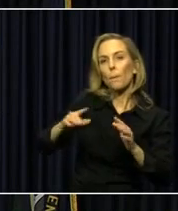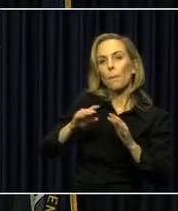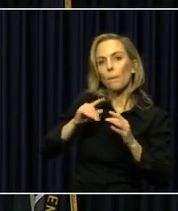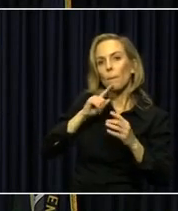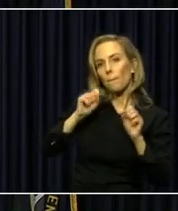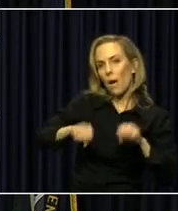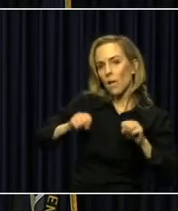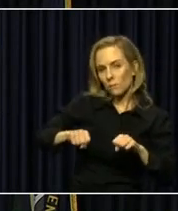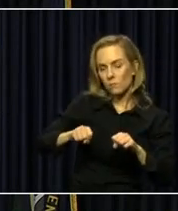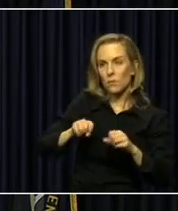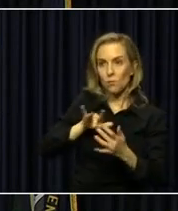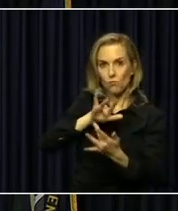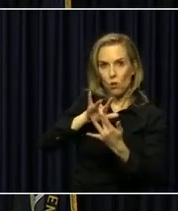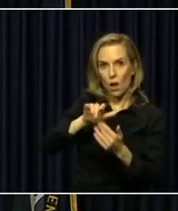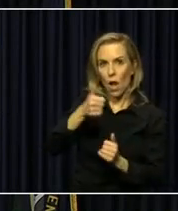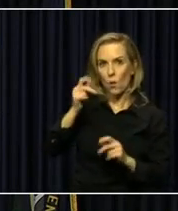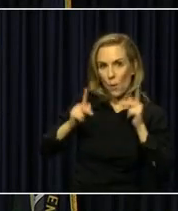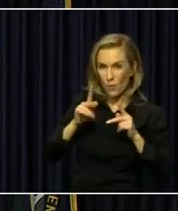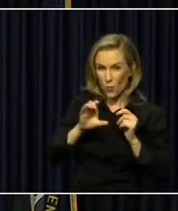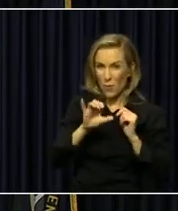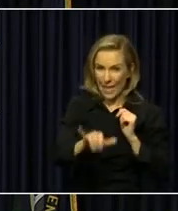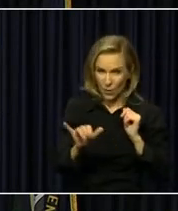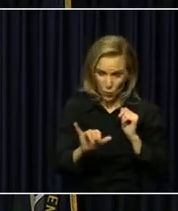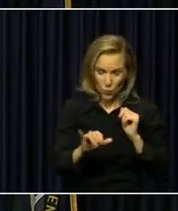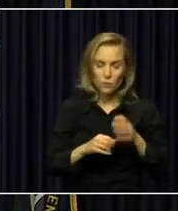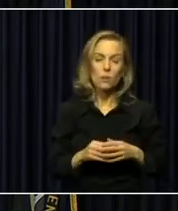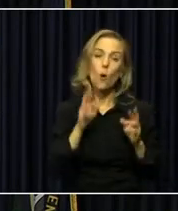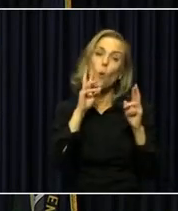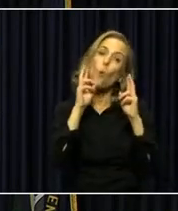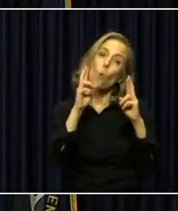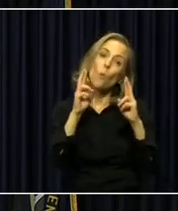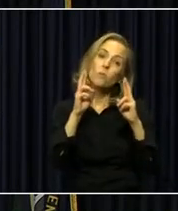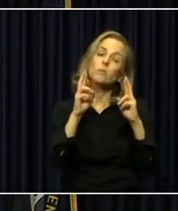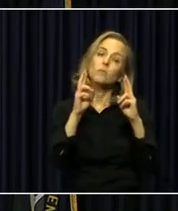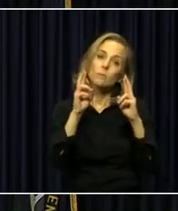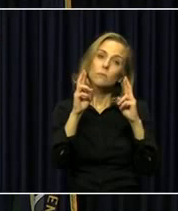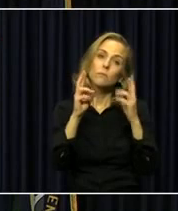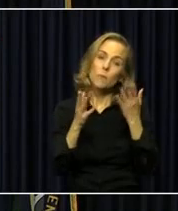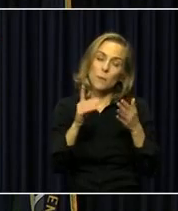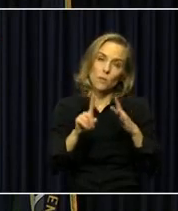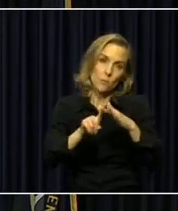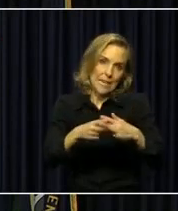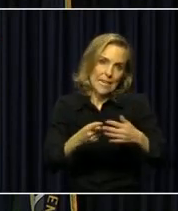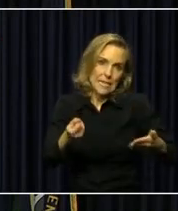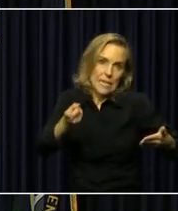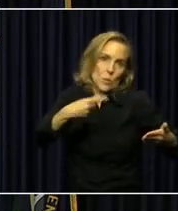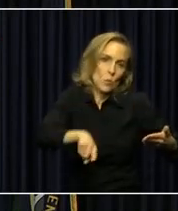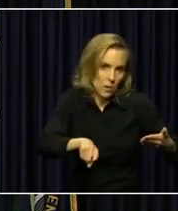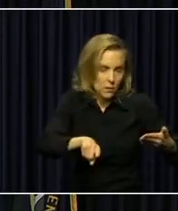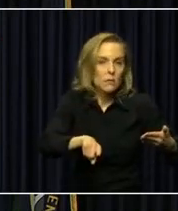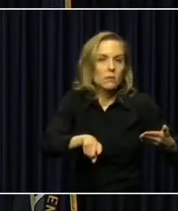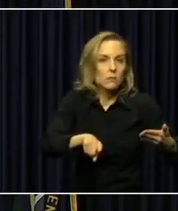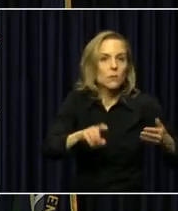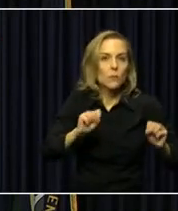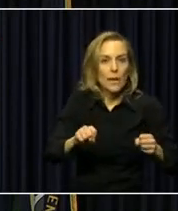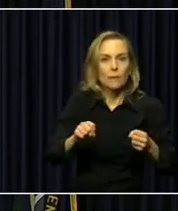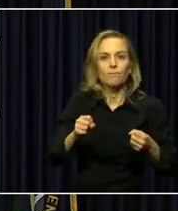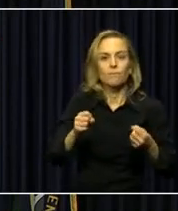DO I NEED IN MY FACILITY.